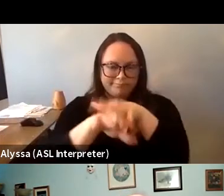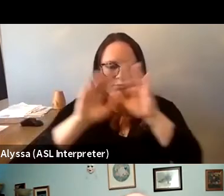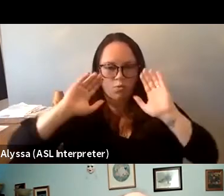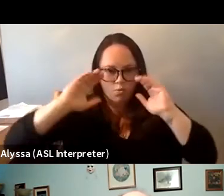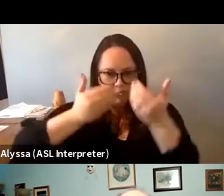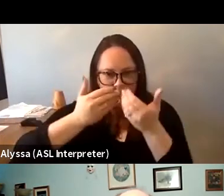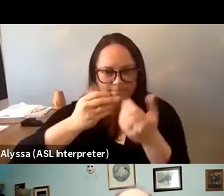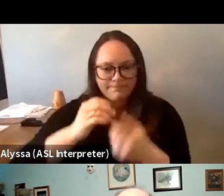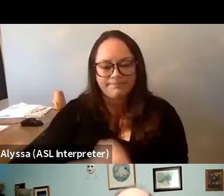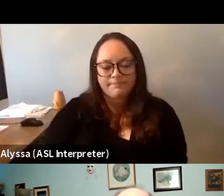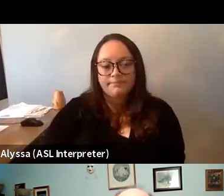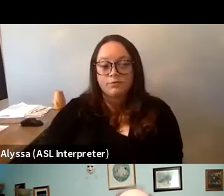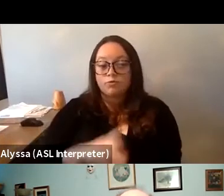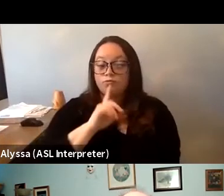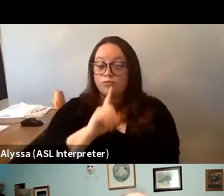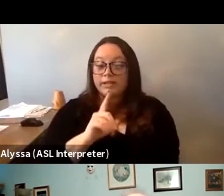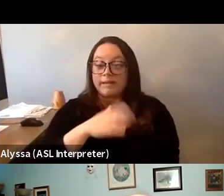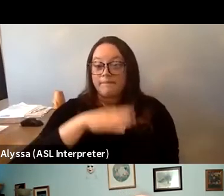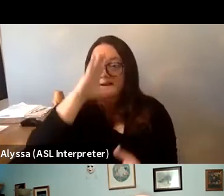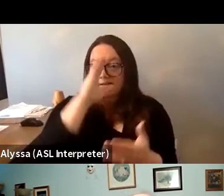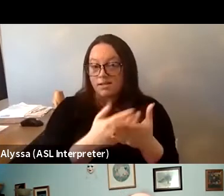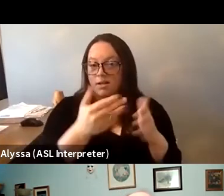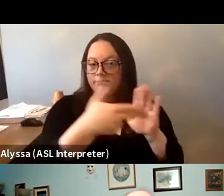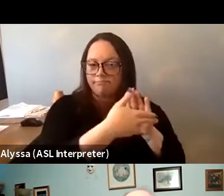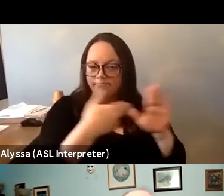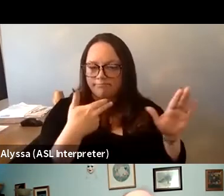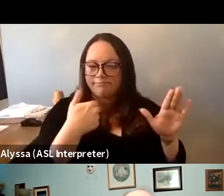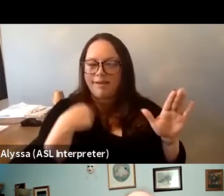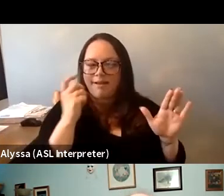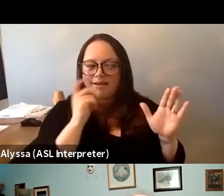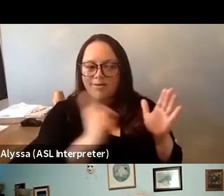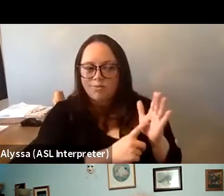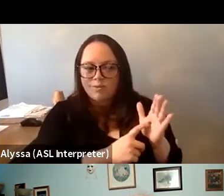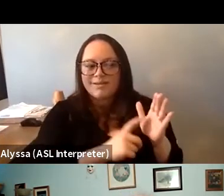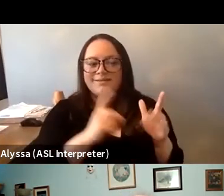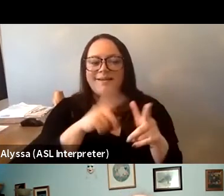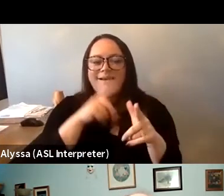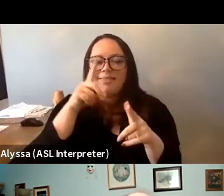noticed that, and then spoke with the, with his doctors who